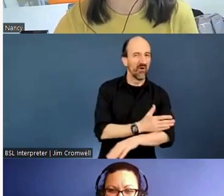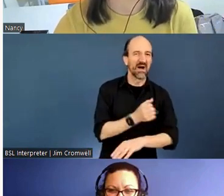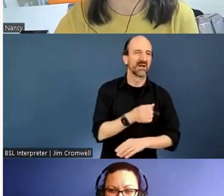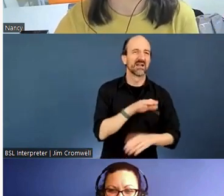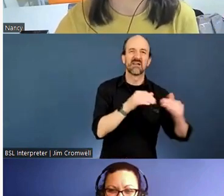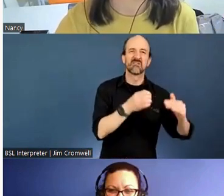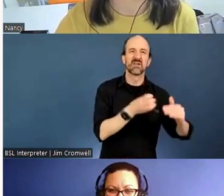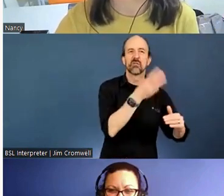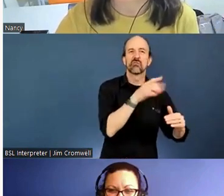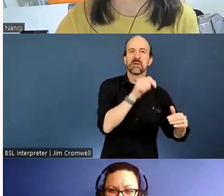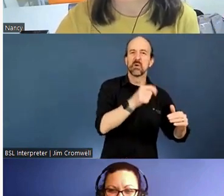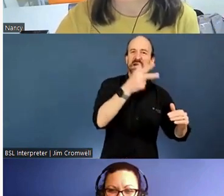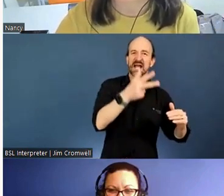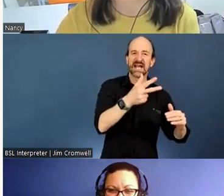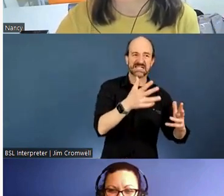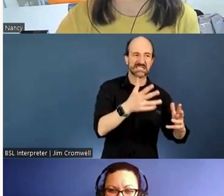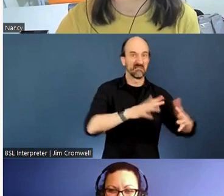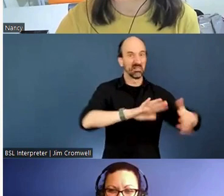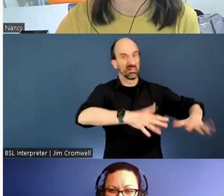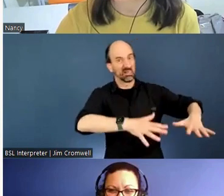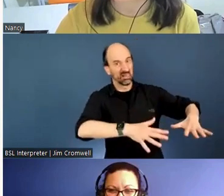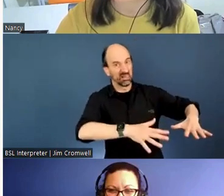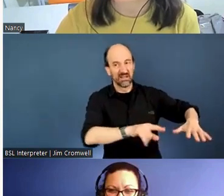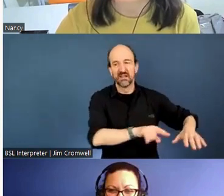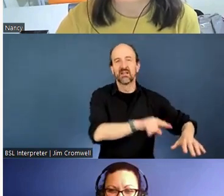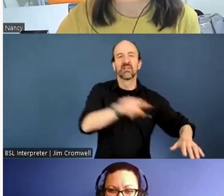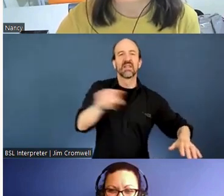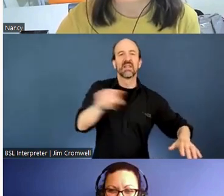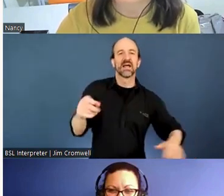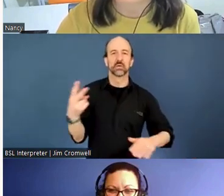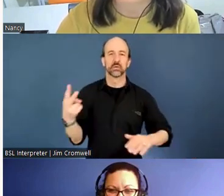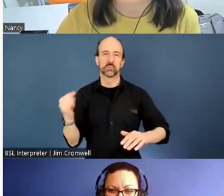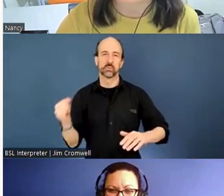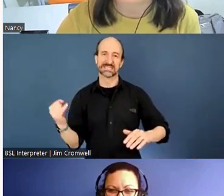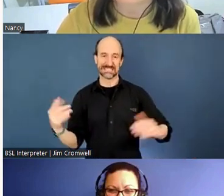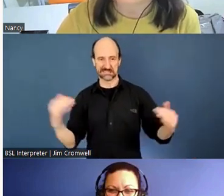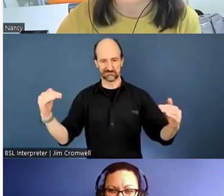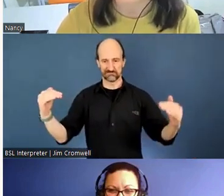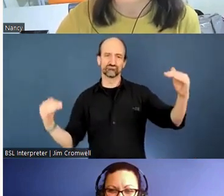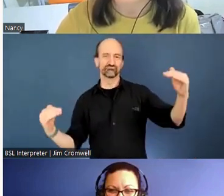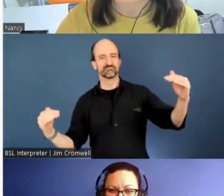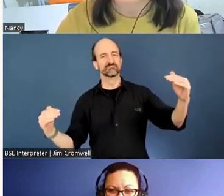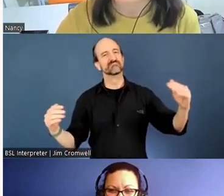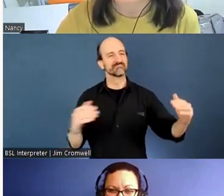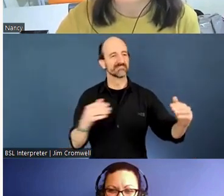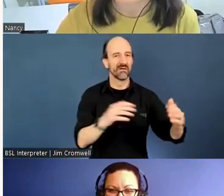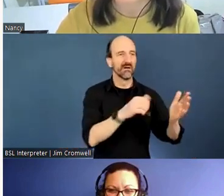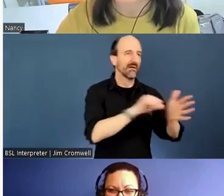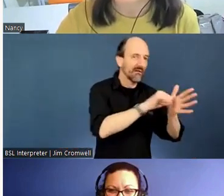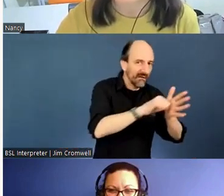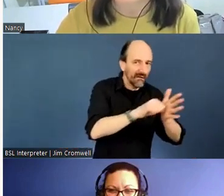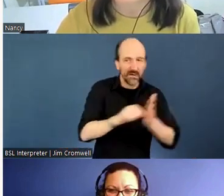then the end line data showed levels of 2.6. And they had that data and because they had both endline and baseline